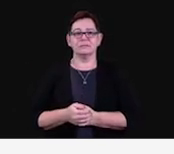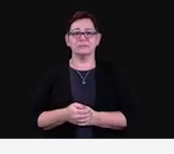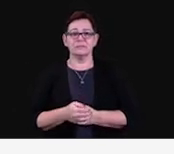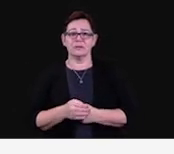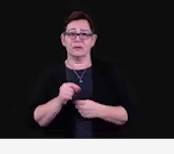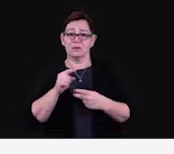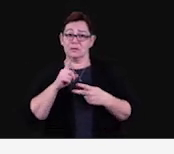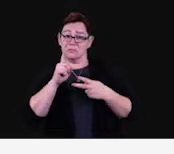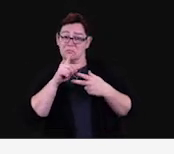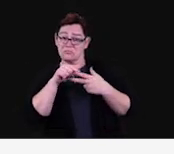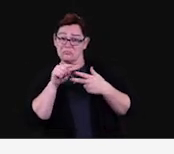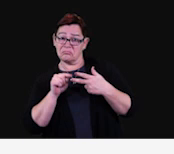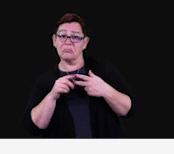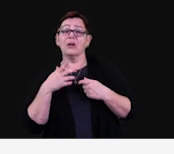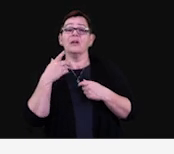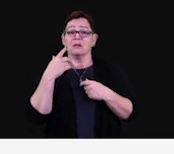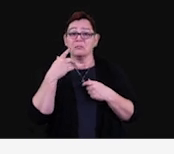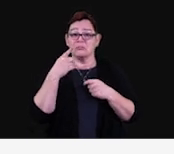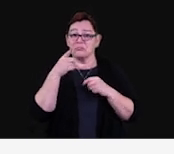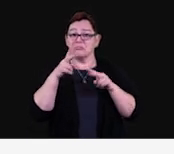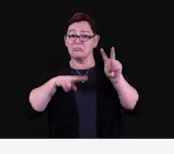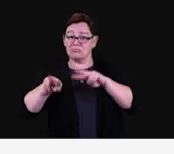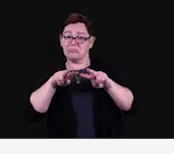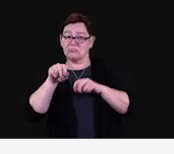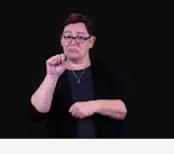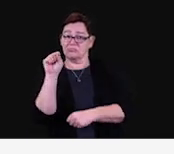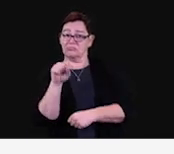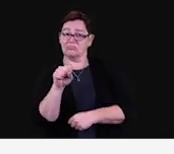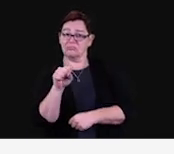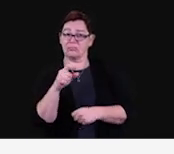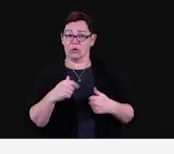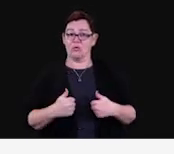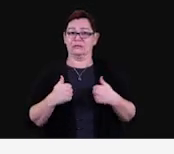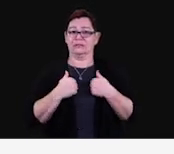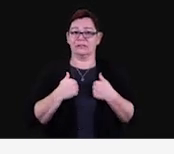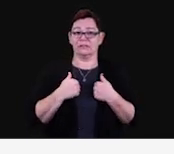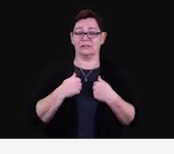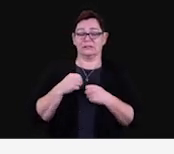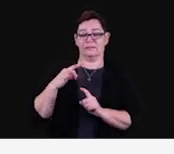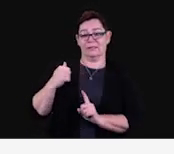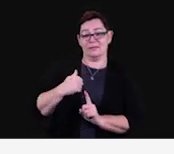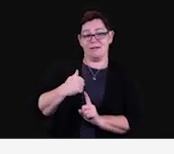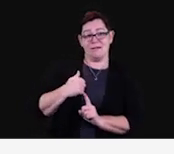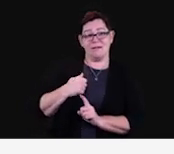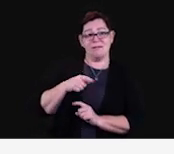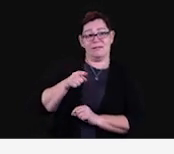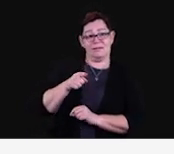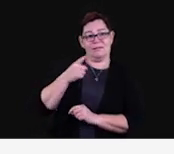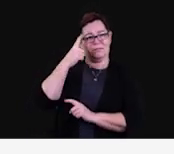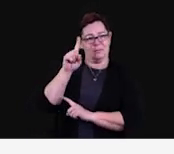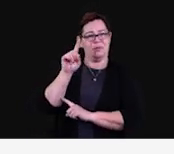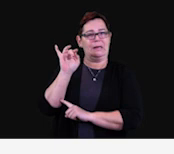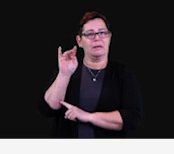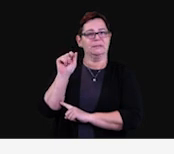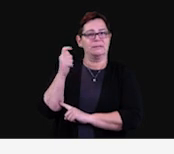a resident if you have significant residential ties with Canada, regardless of the number of days spent in Canada;